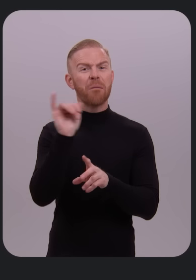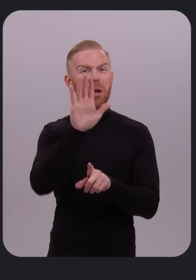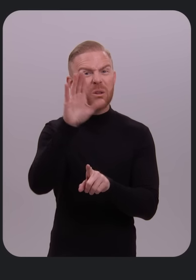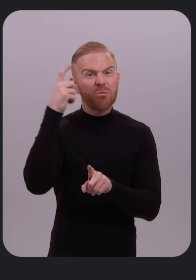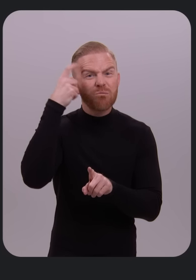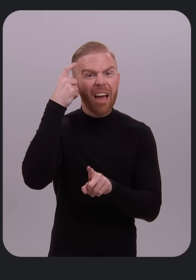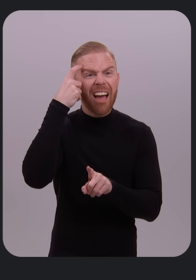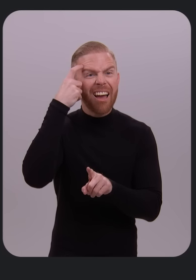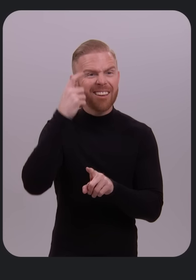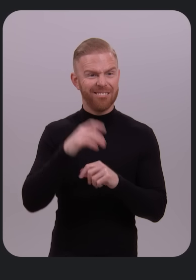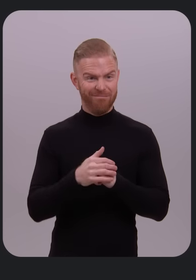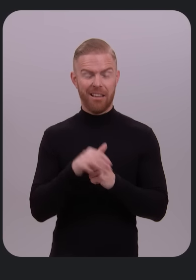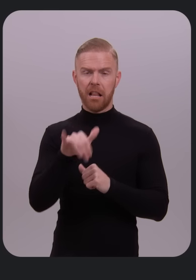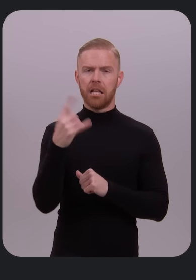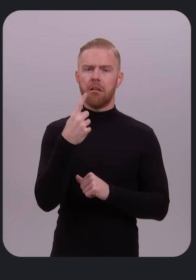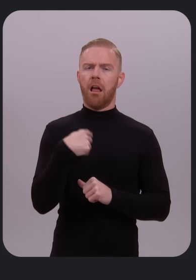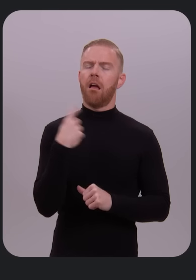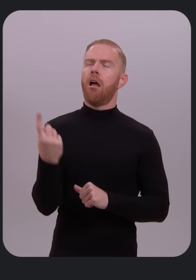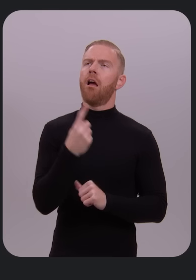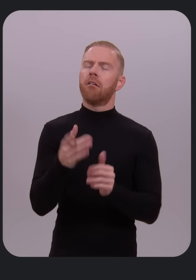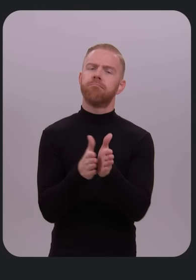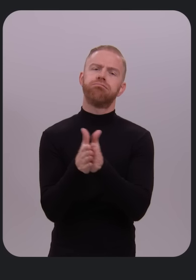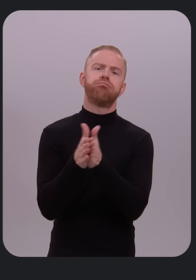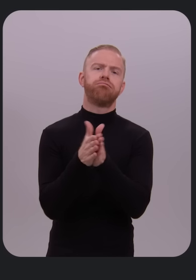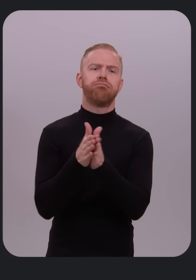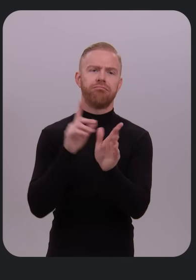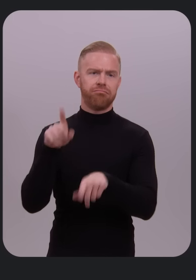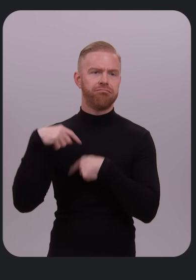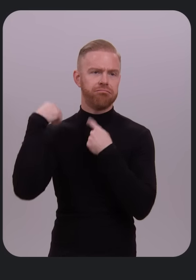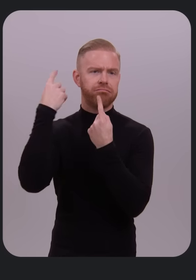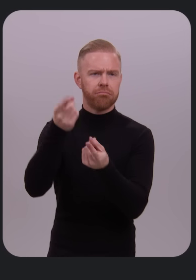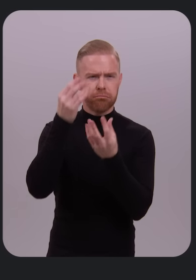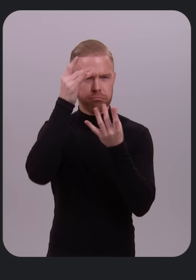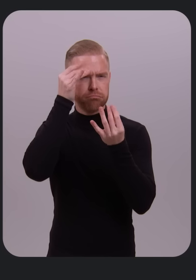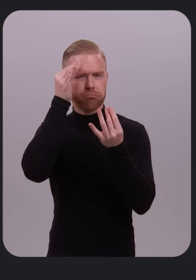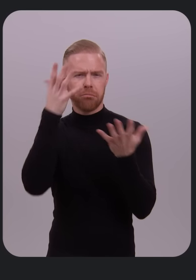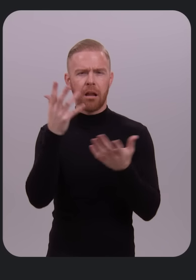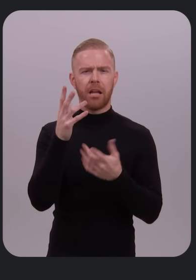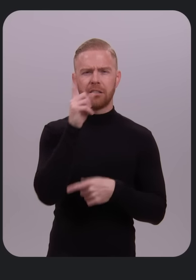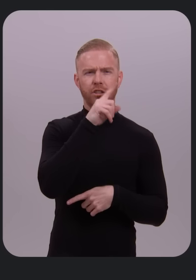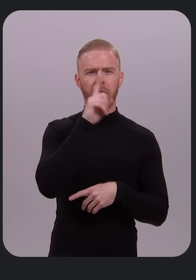This is something I've always been passionate about, having thought about virtual worlds since my early days